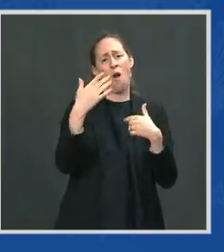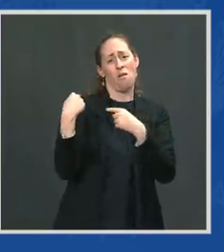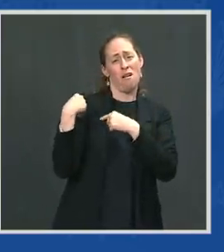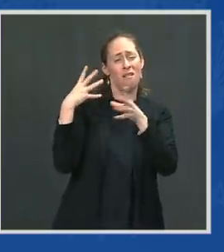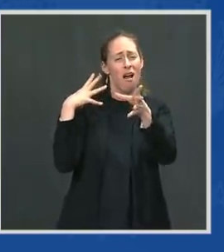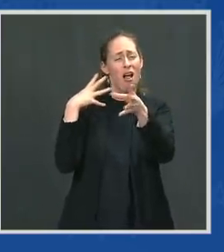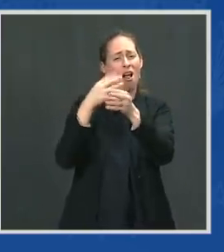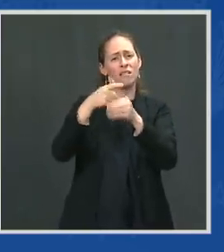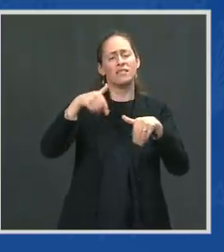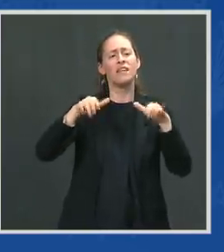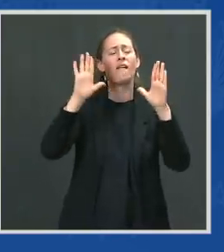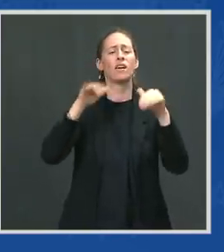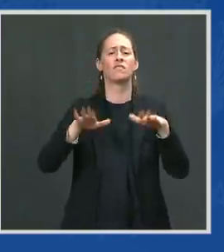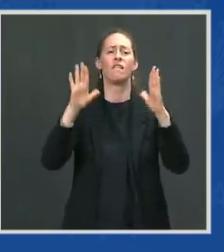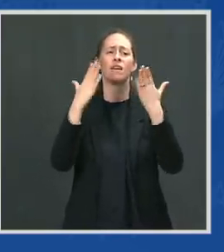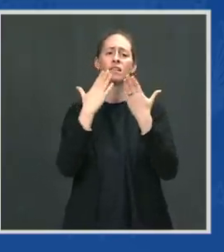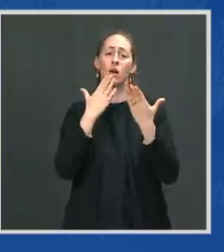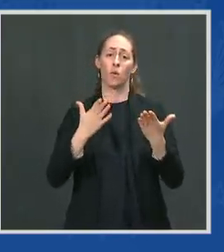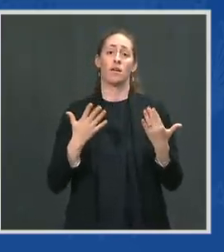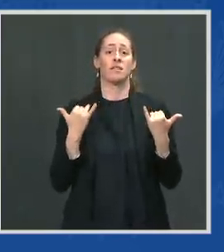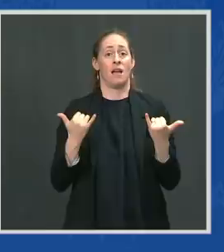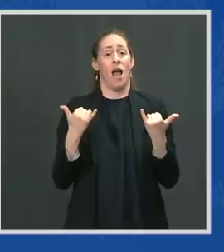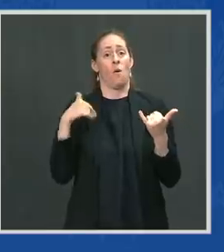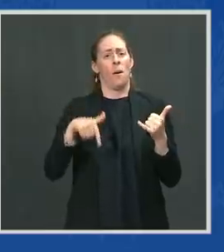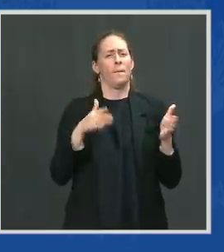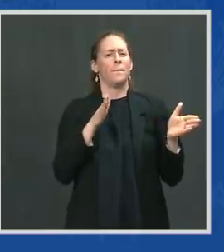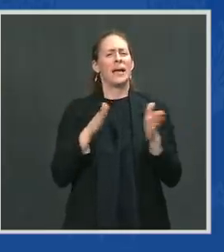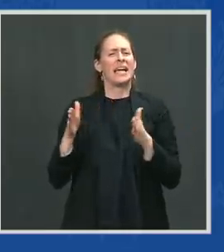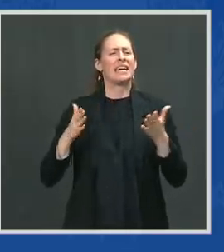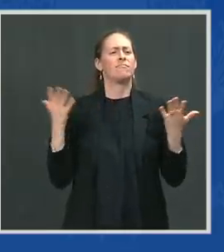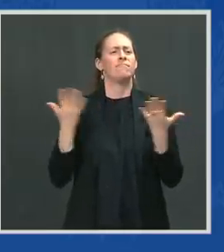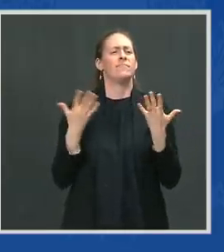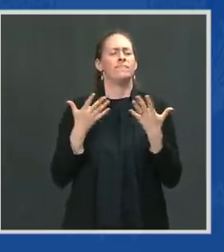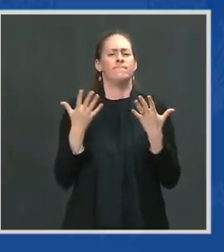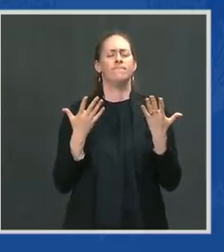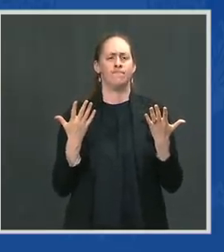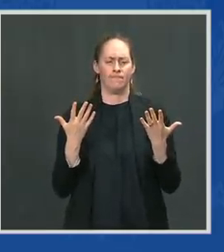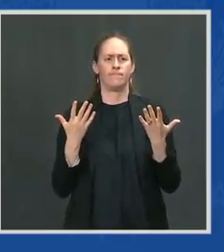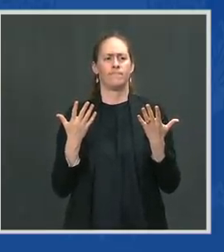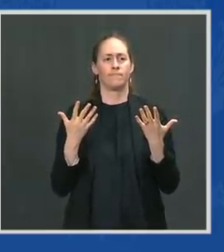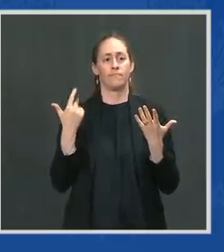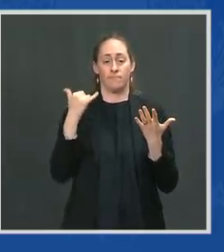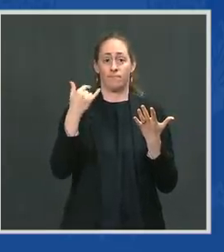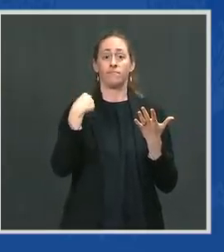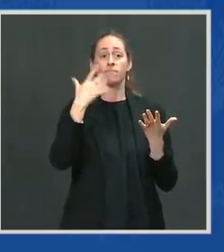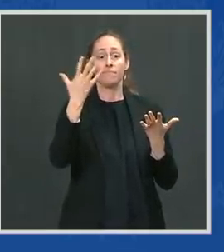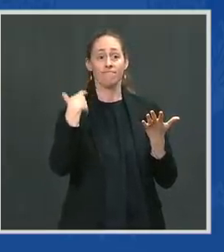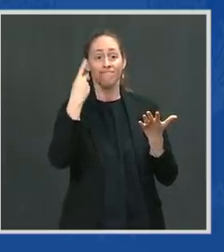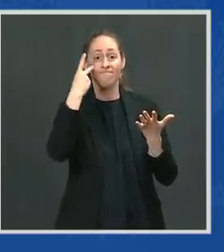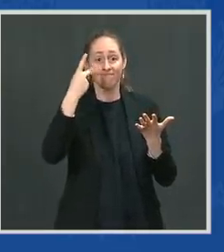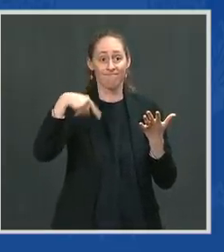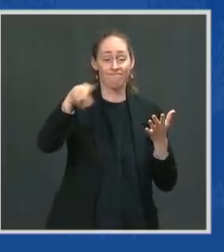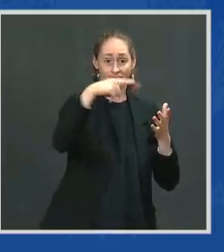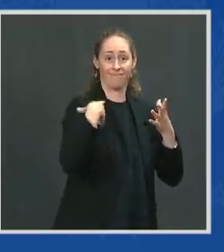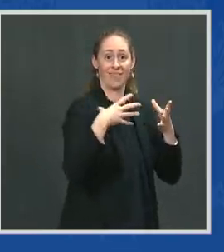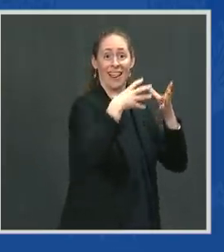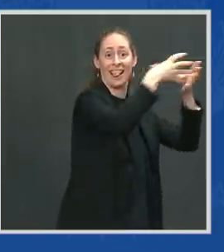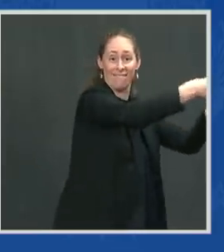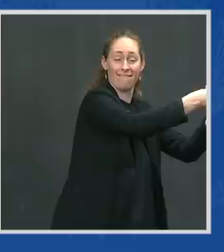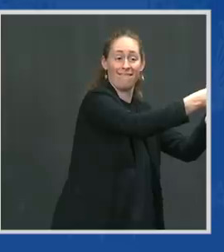The plan has long been "in together, out together." U.S. troops, as well as forces deployed by our NATO